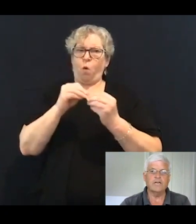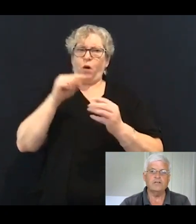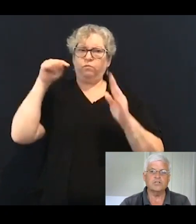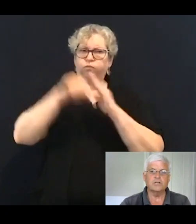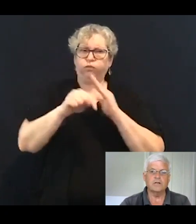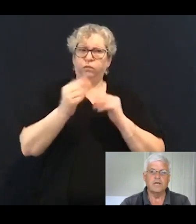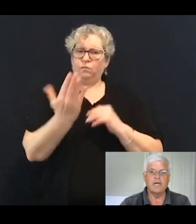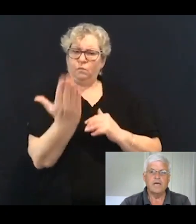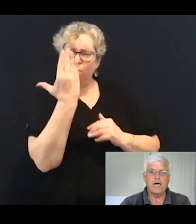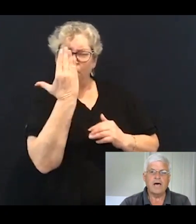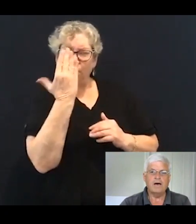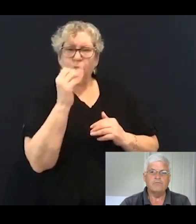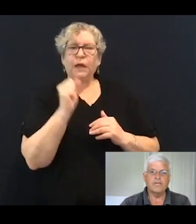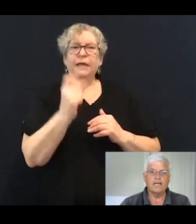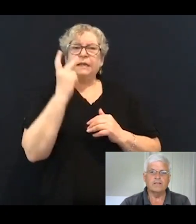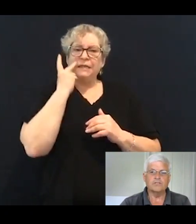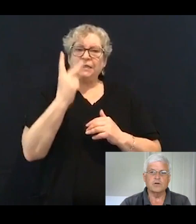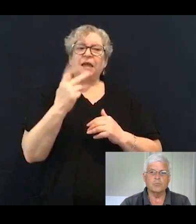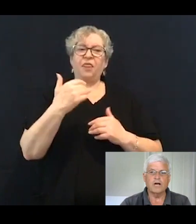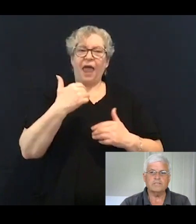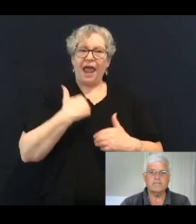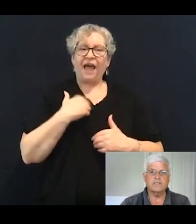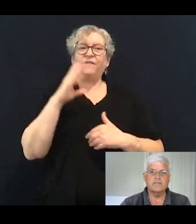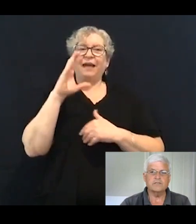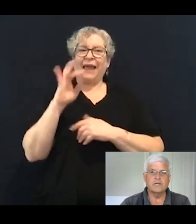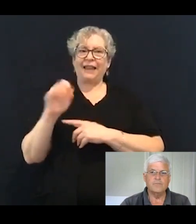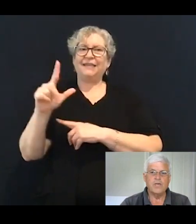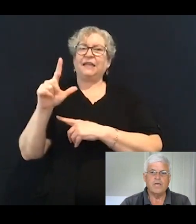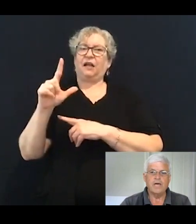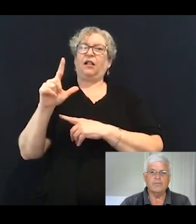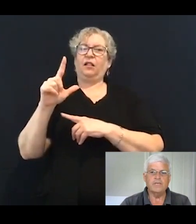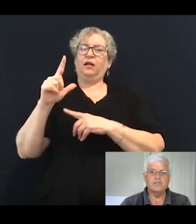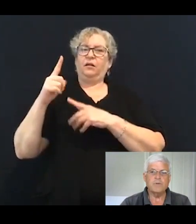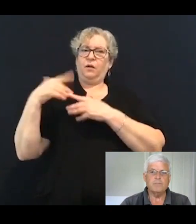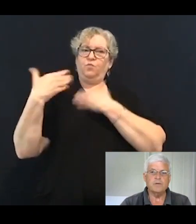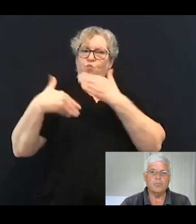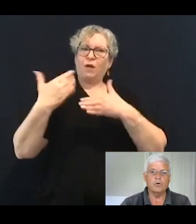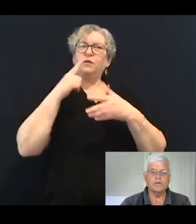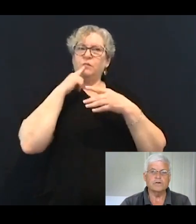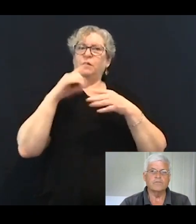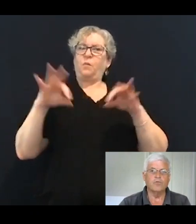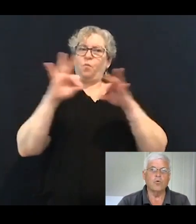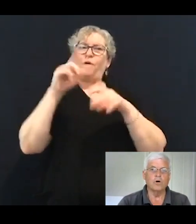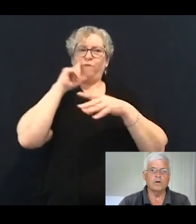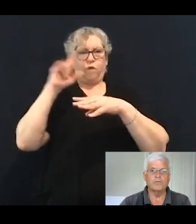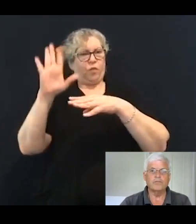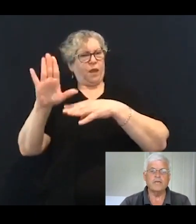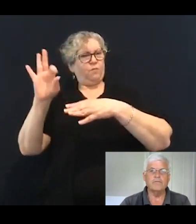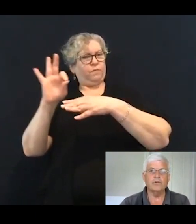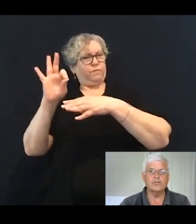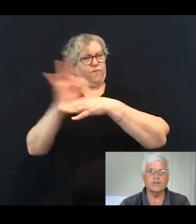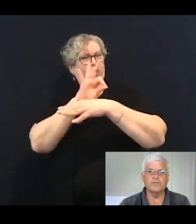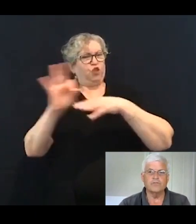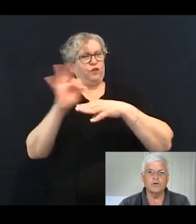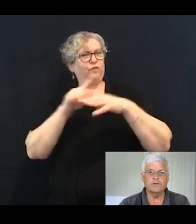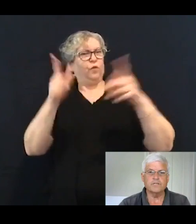have the calyceal processes. And these may be important for the function of the photoreceptors.